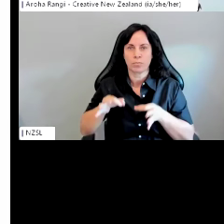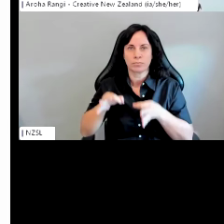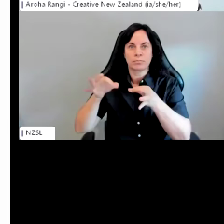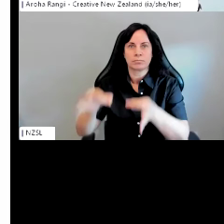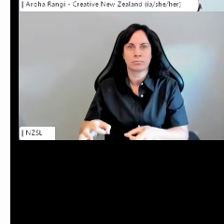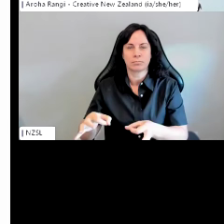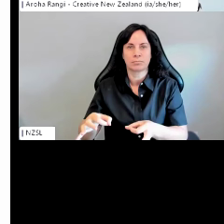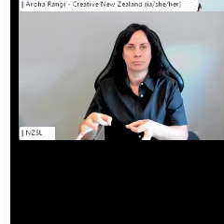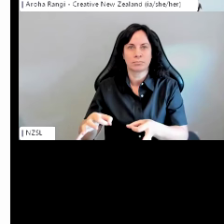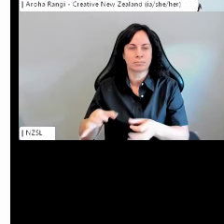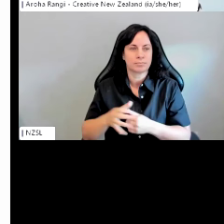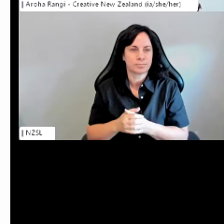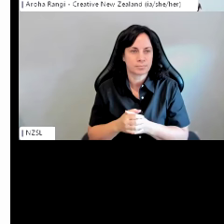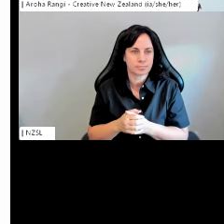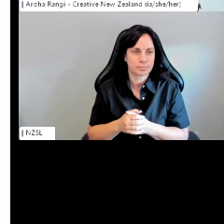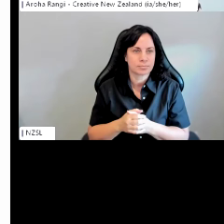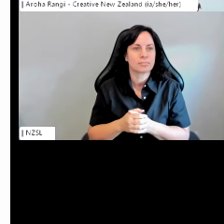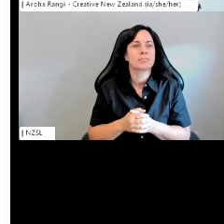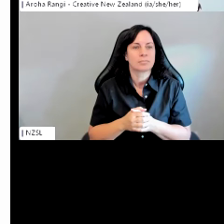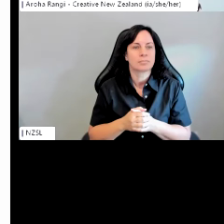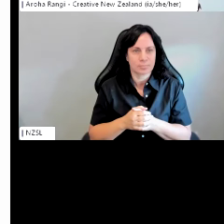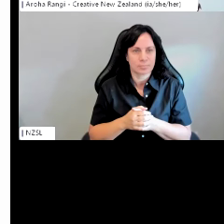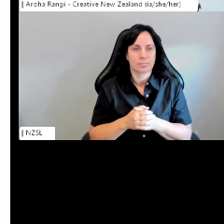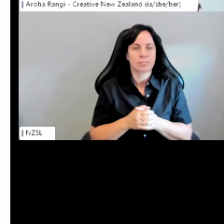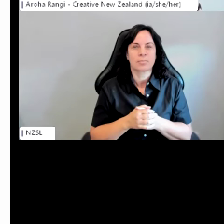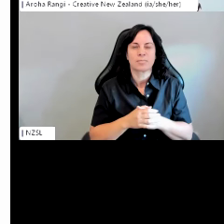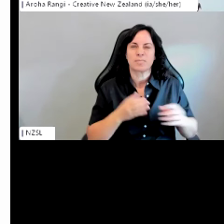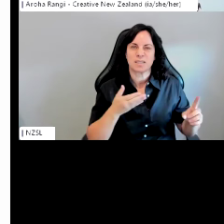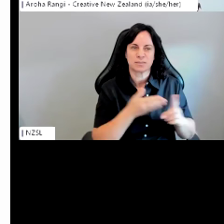if you go to craft, it goes up to 800,000. I've got a slide with more ones on later,